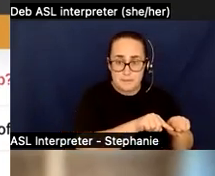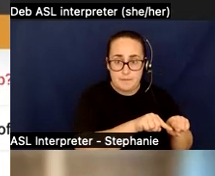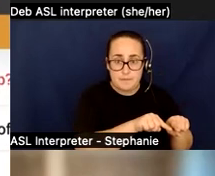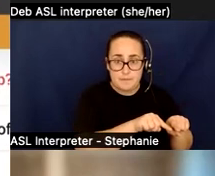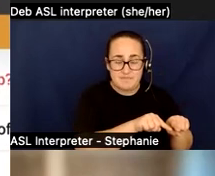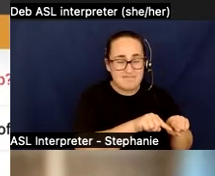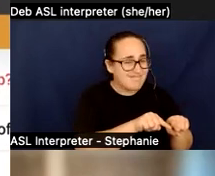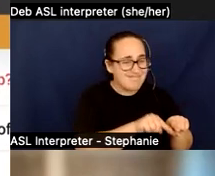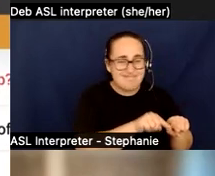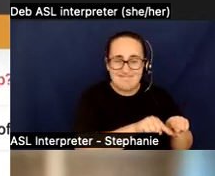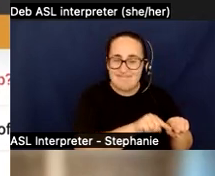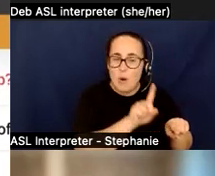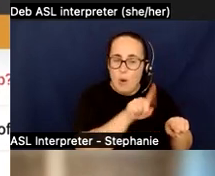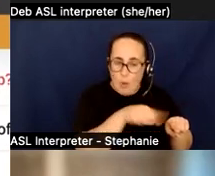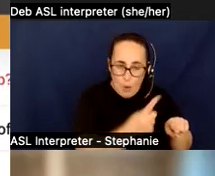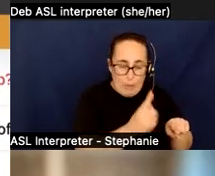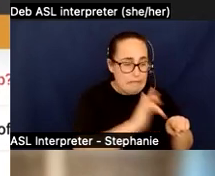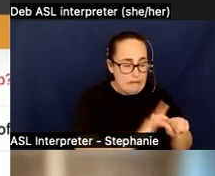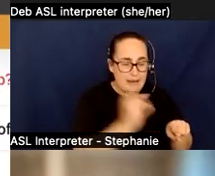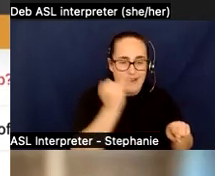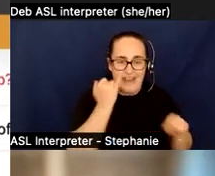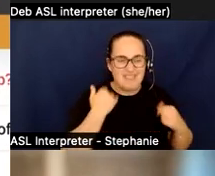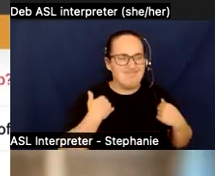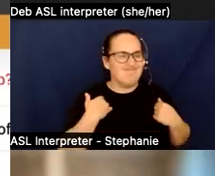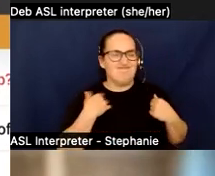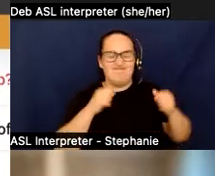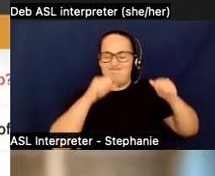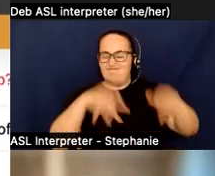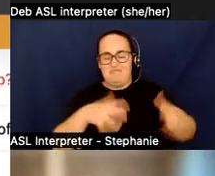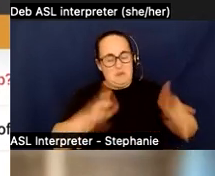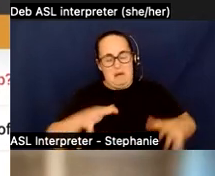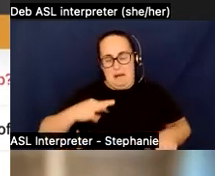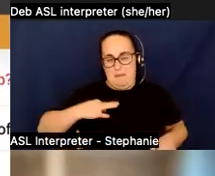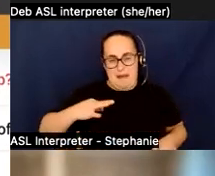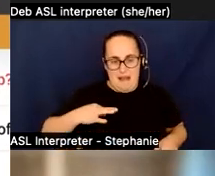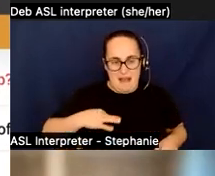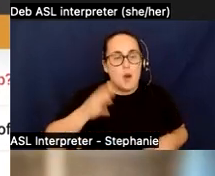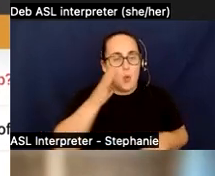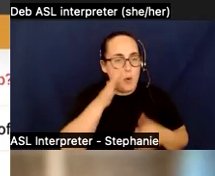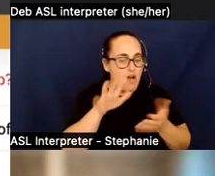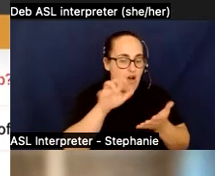if you've decided you no longer want to apply, it will remove your application from our system.